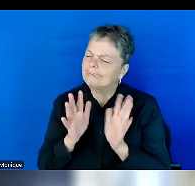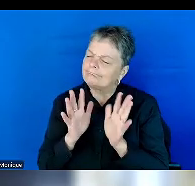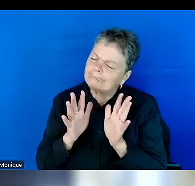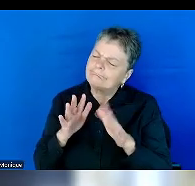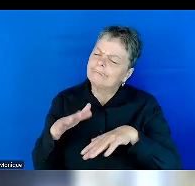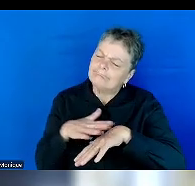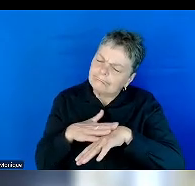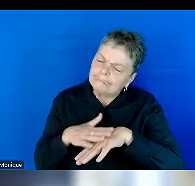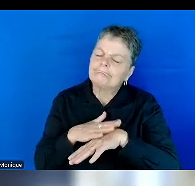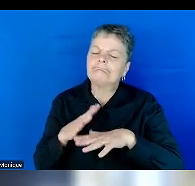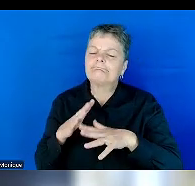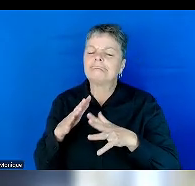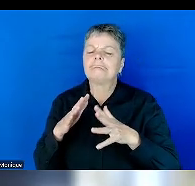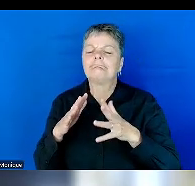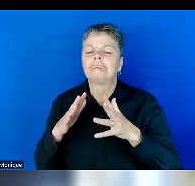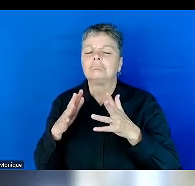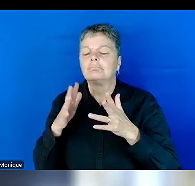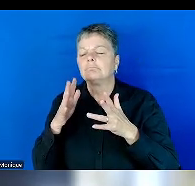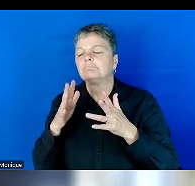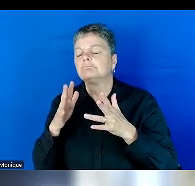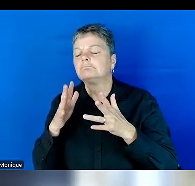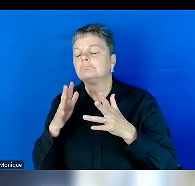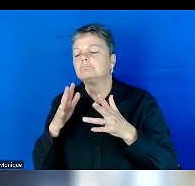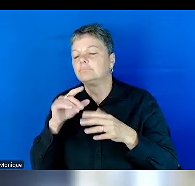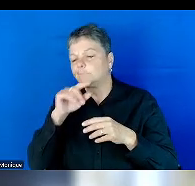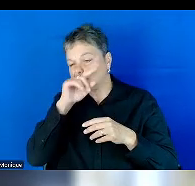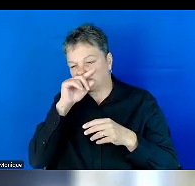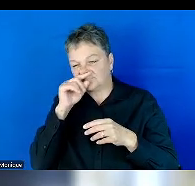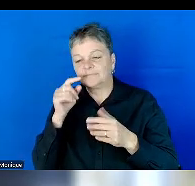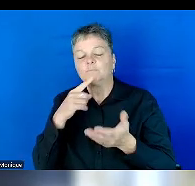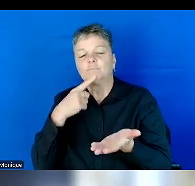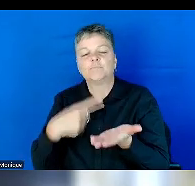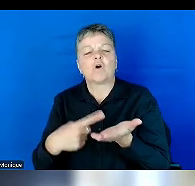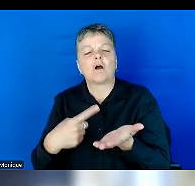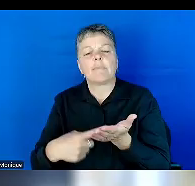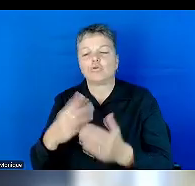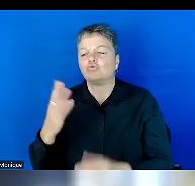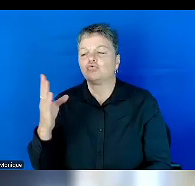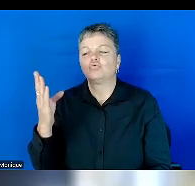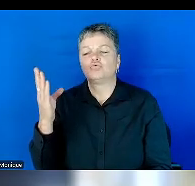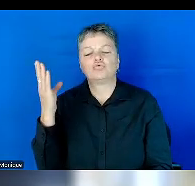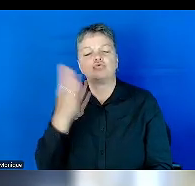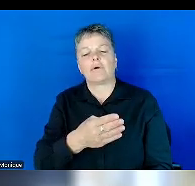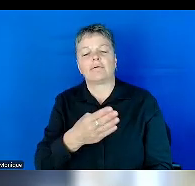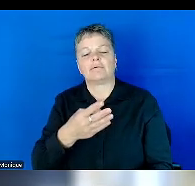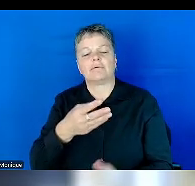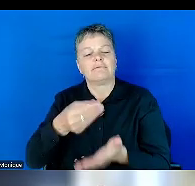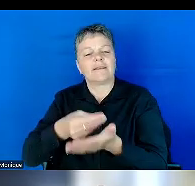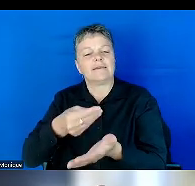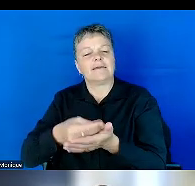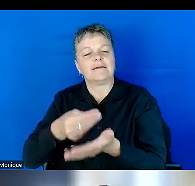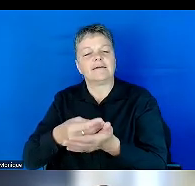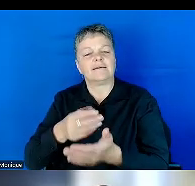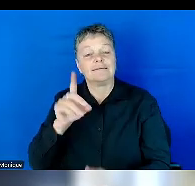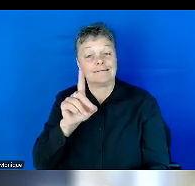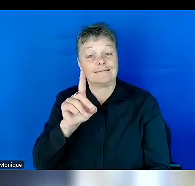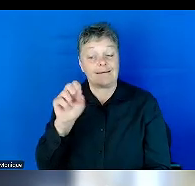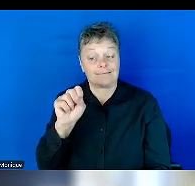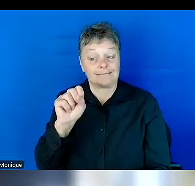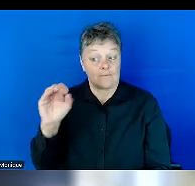uh when it comes to direct funding uh as well through the DSO uh program.